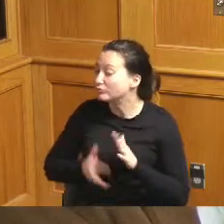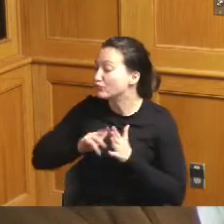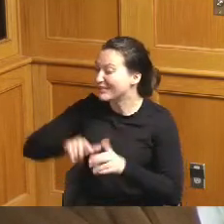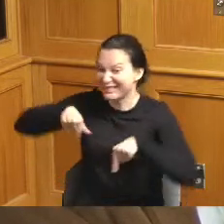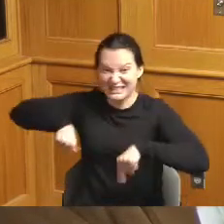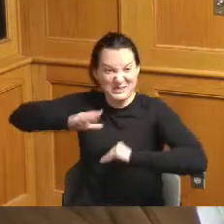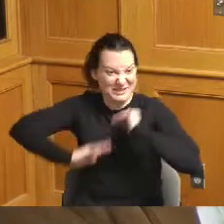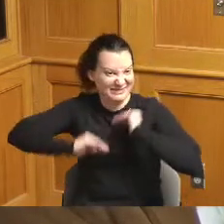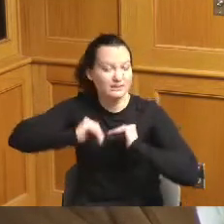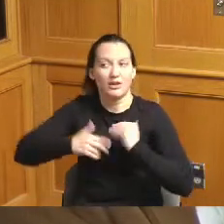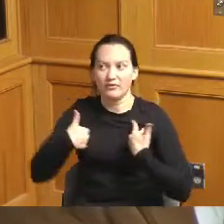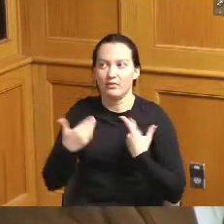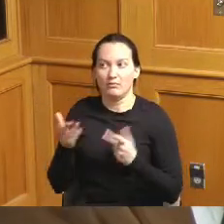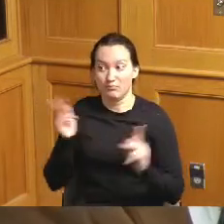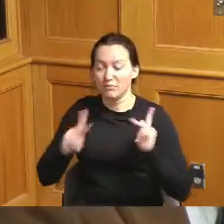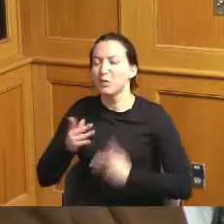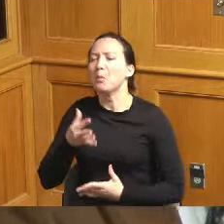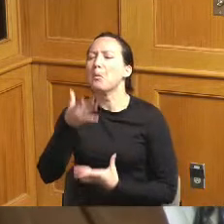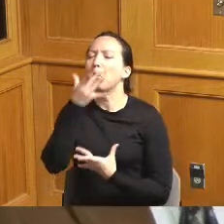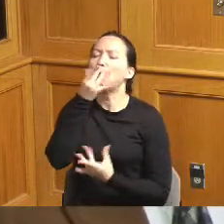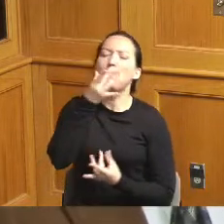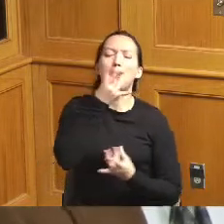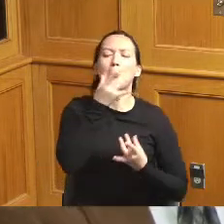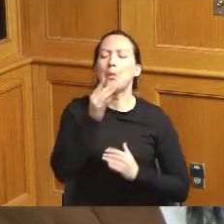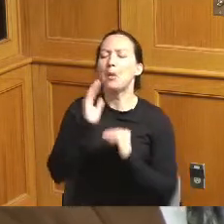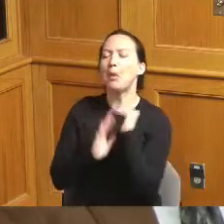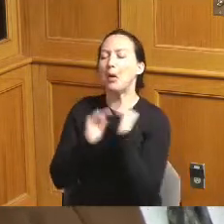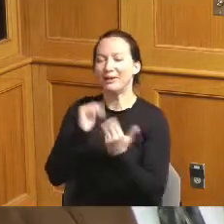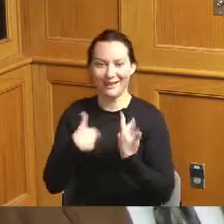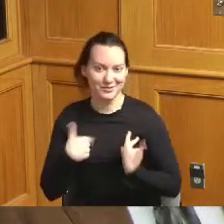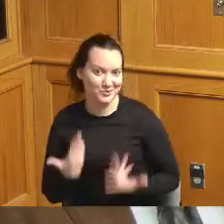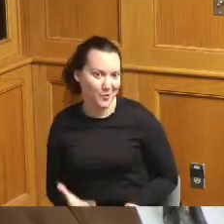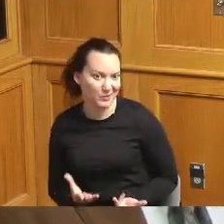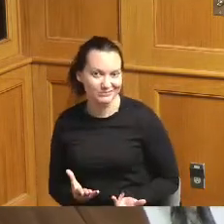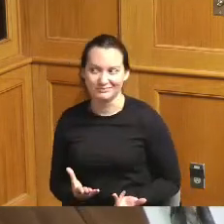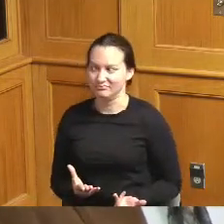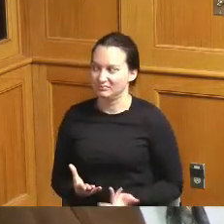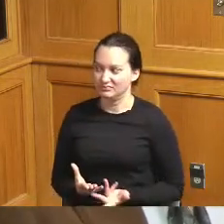because we did have folks that were interested in the building now I don't know after all the